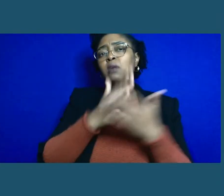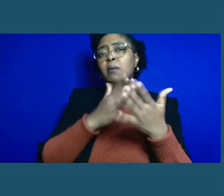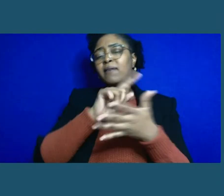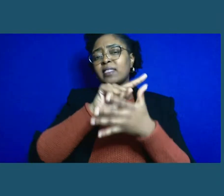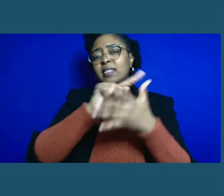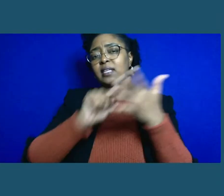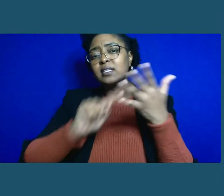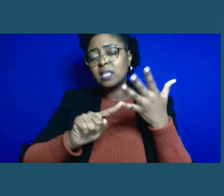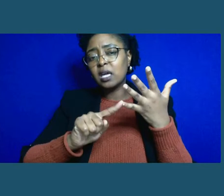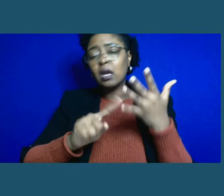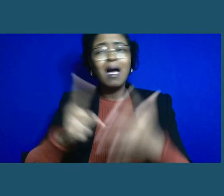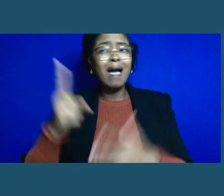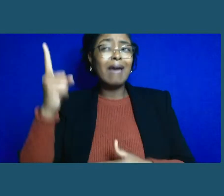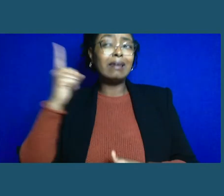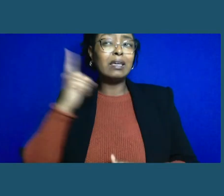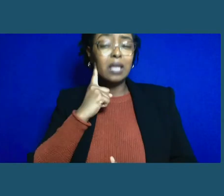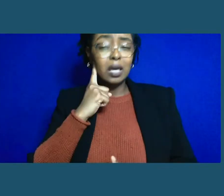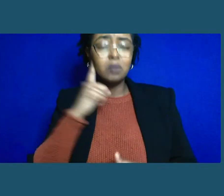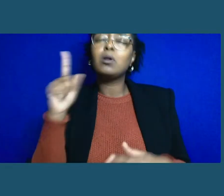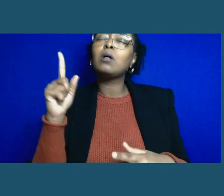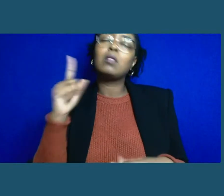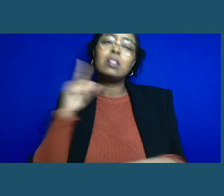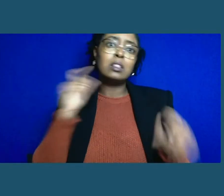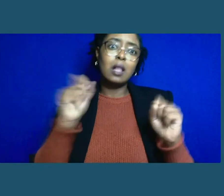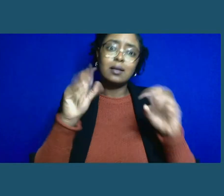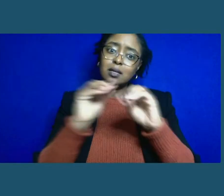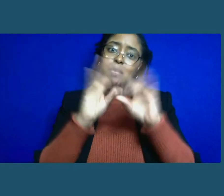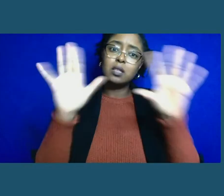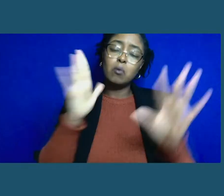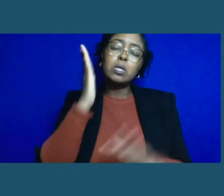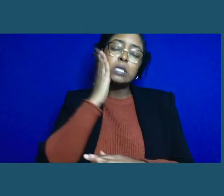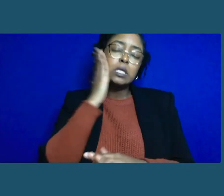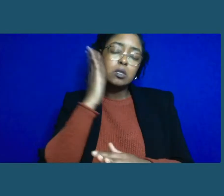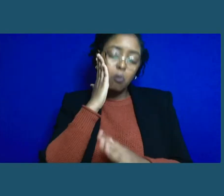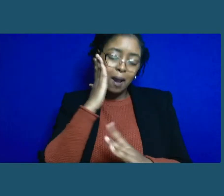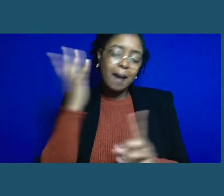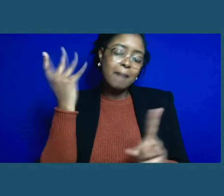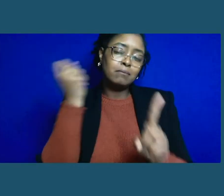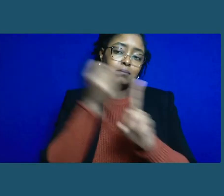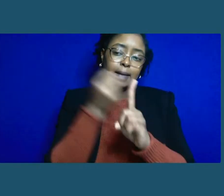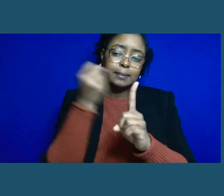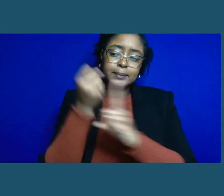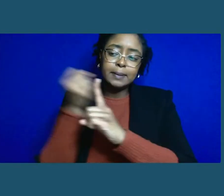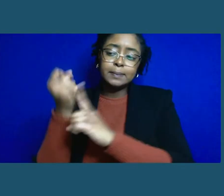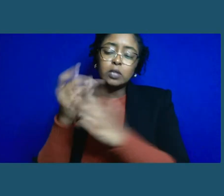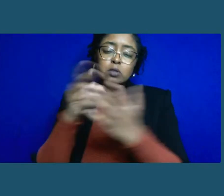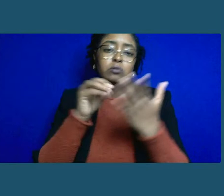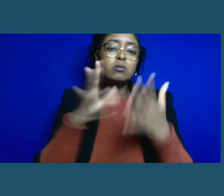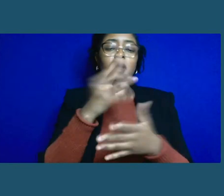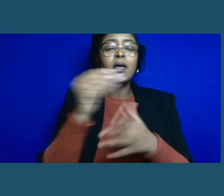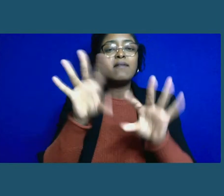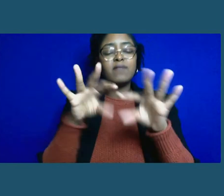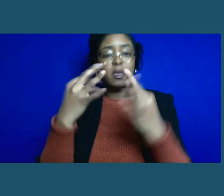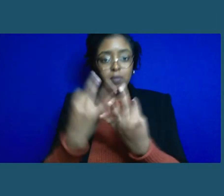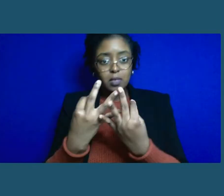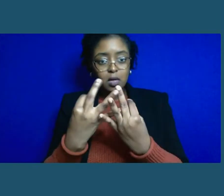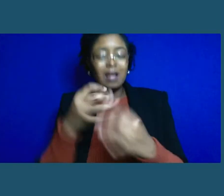How we need to address some of these things that I hear you